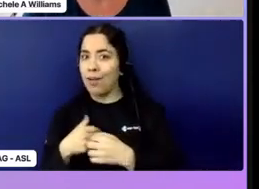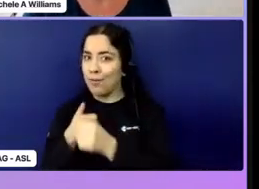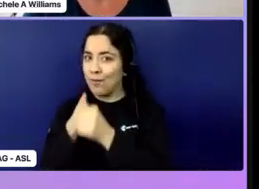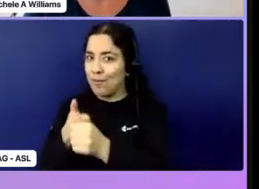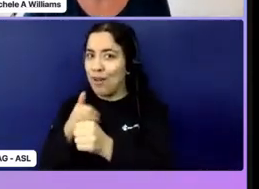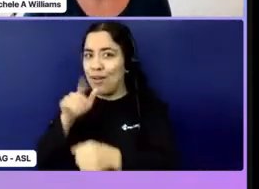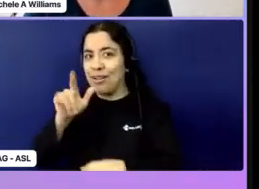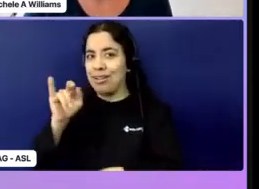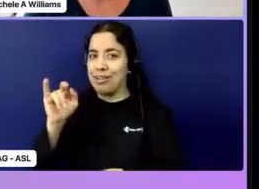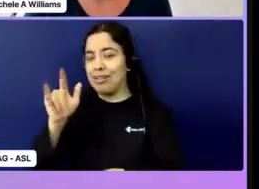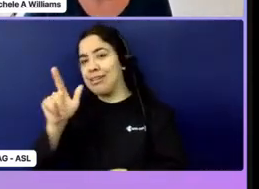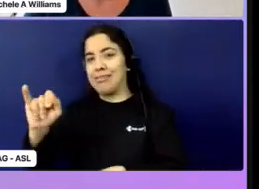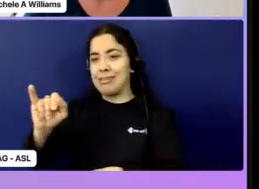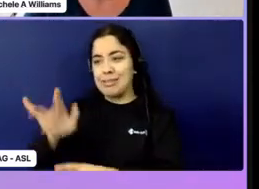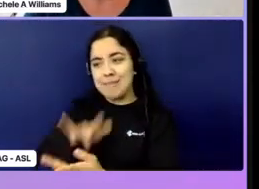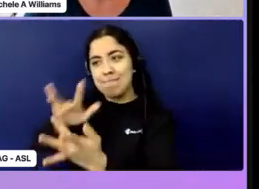your participation in this session,